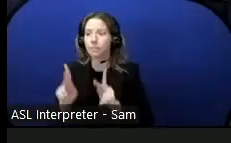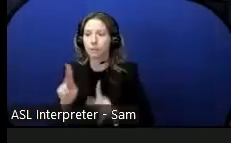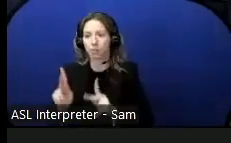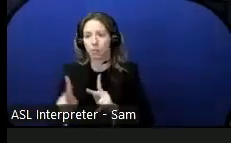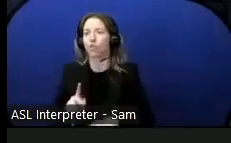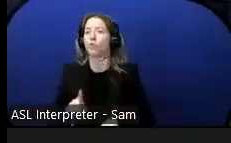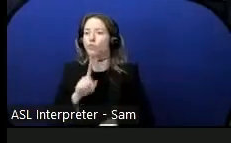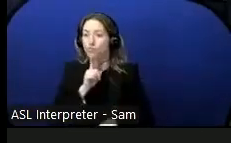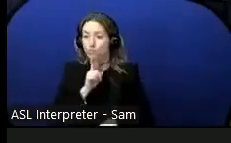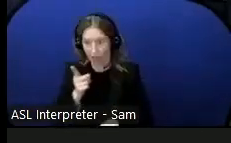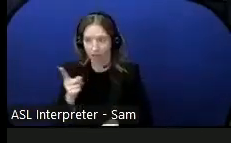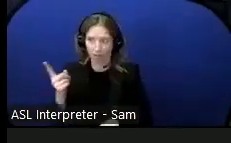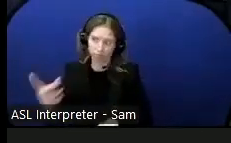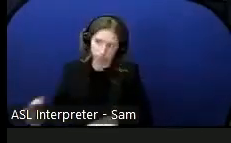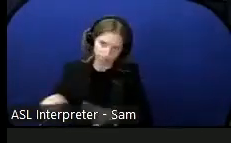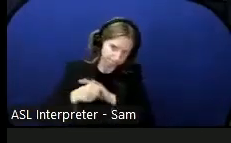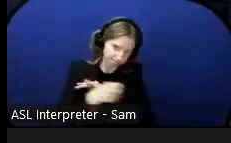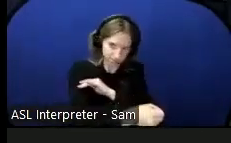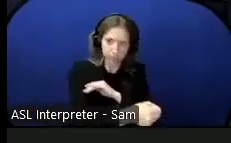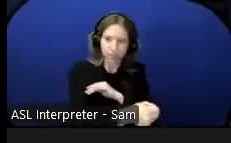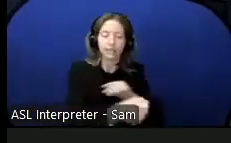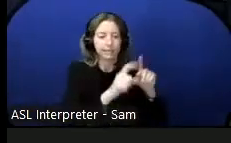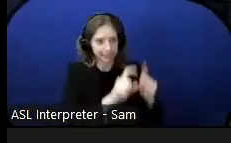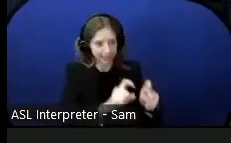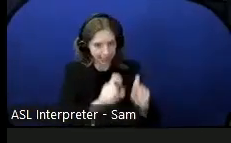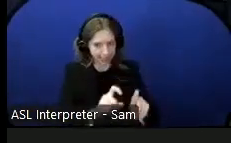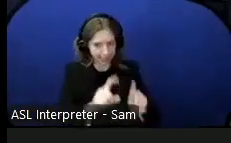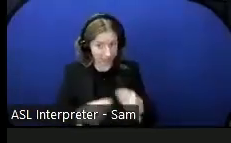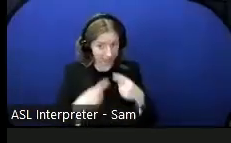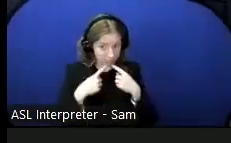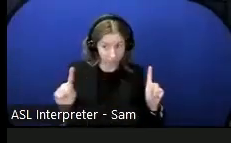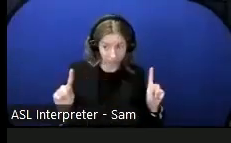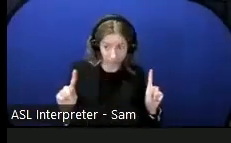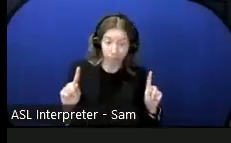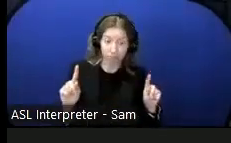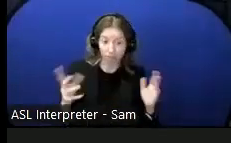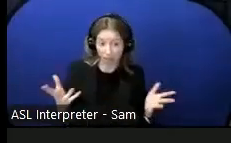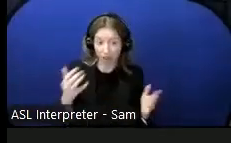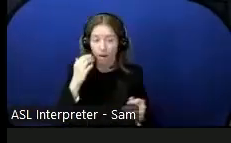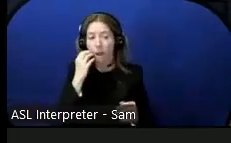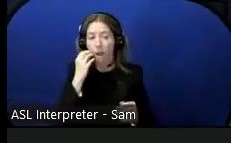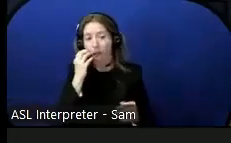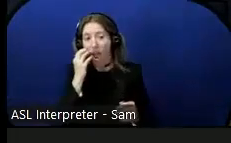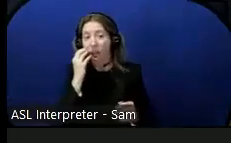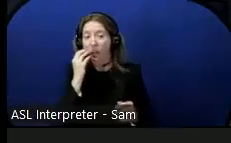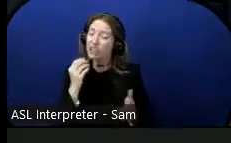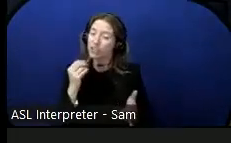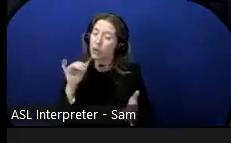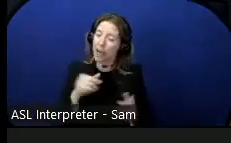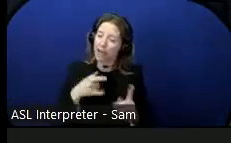not just by-the-letter -of-the-law solutions. So we want to know who we can hire, how much we can pay,